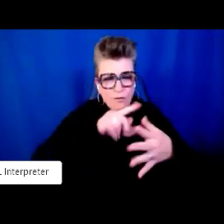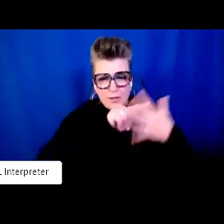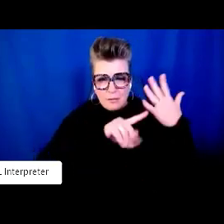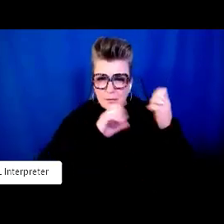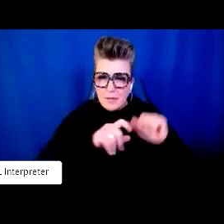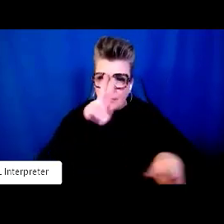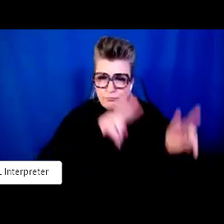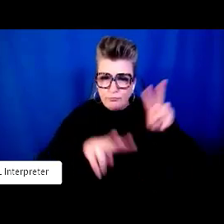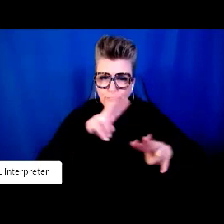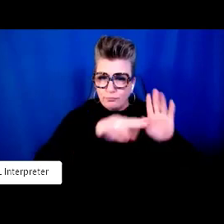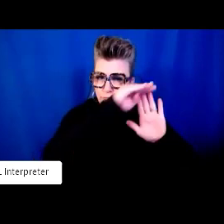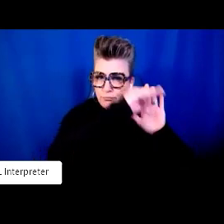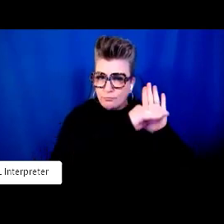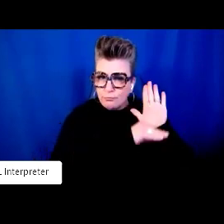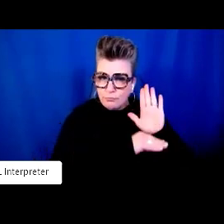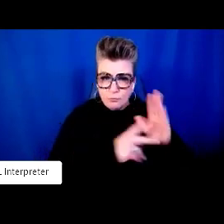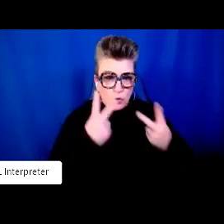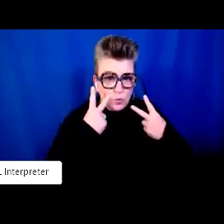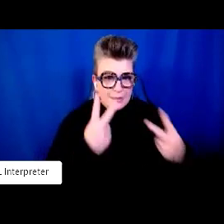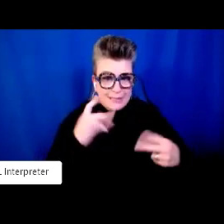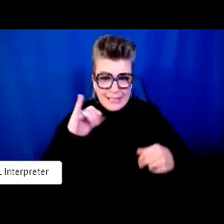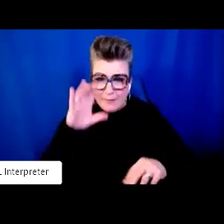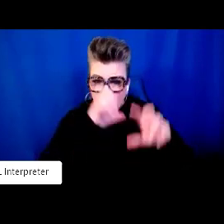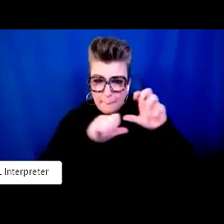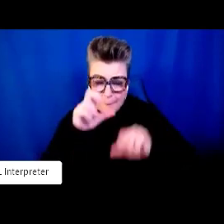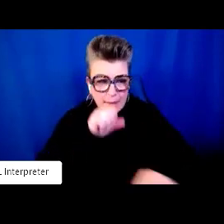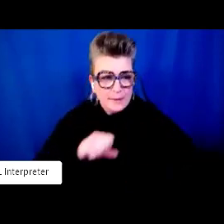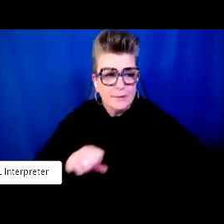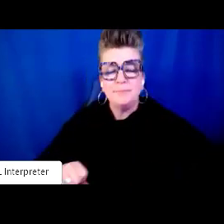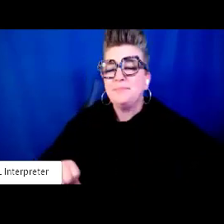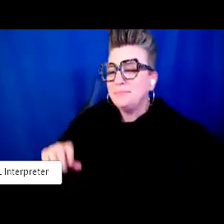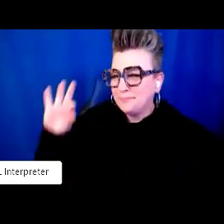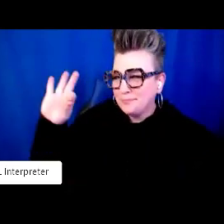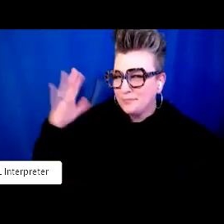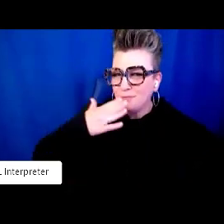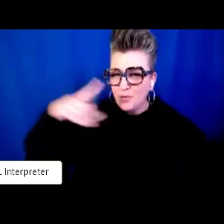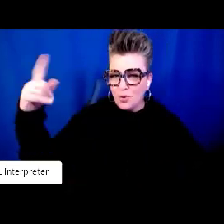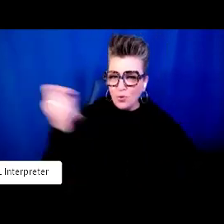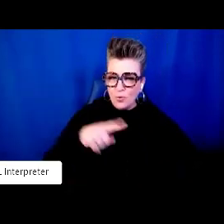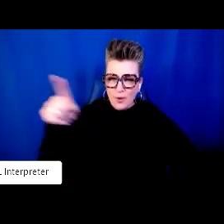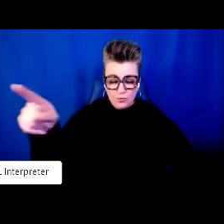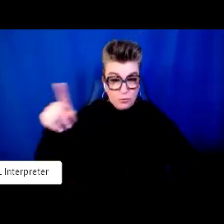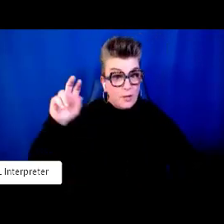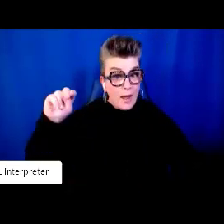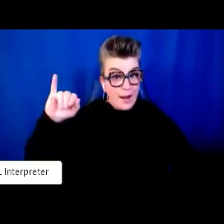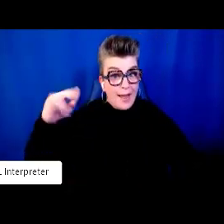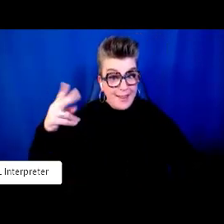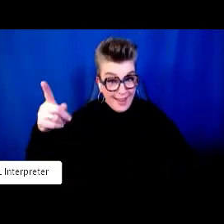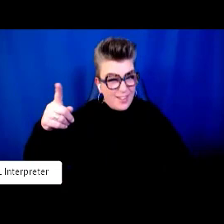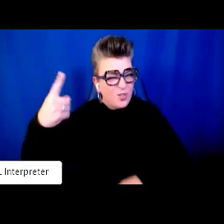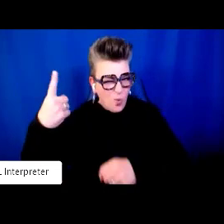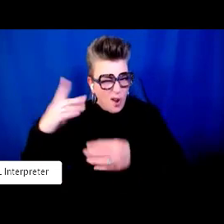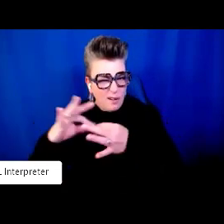and we heard a number of comments requesting that NIH provide standard agreements. We do provide in a supplemental information